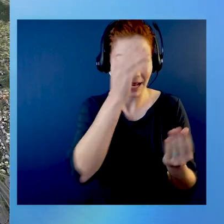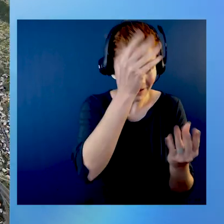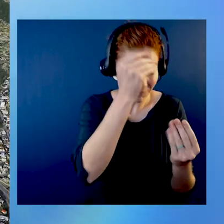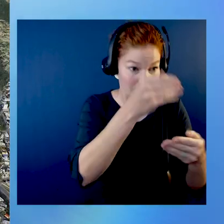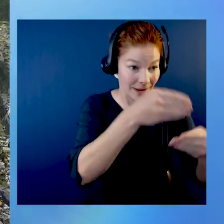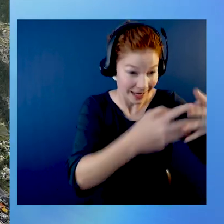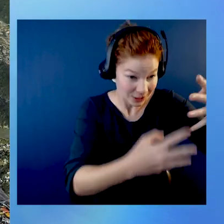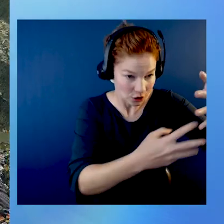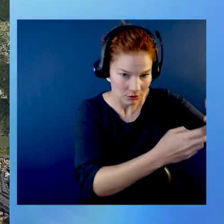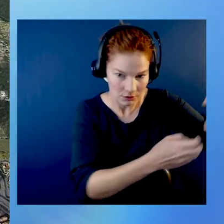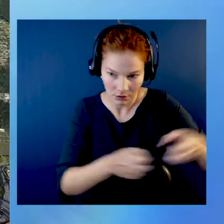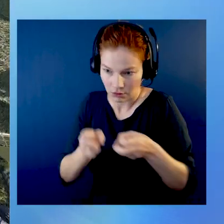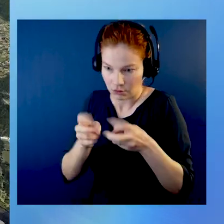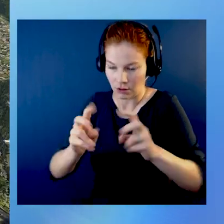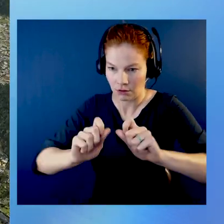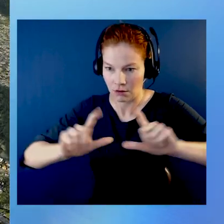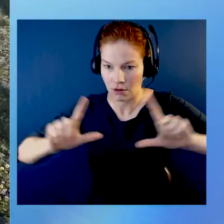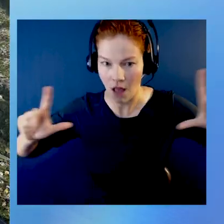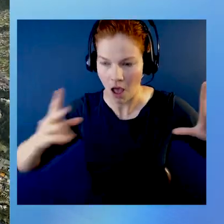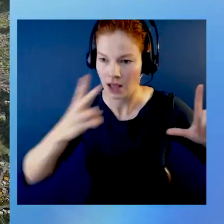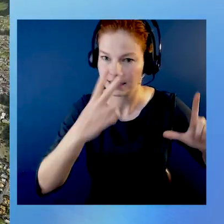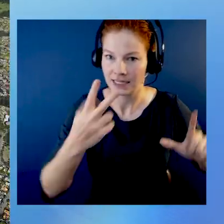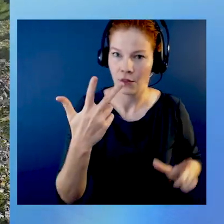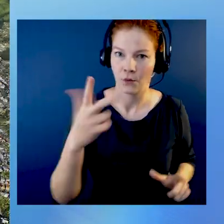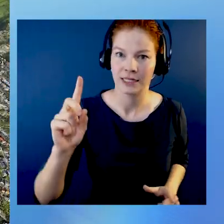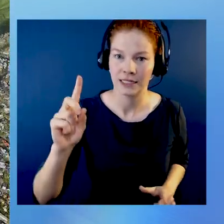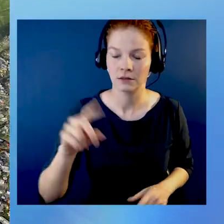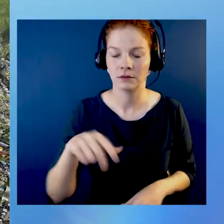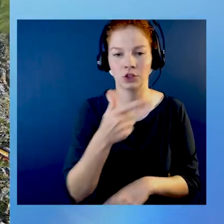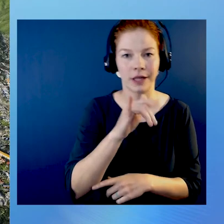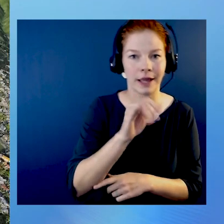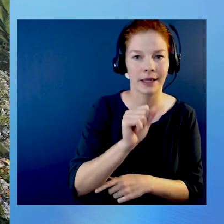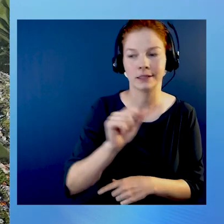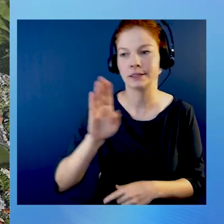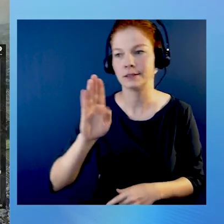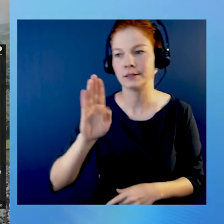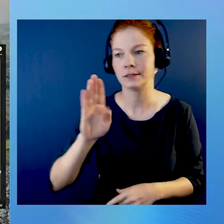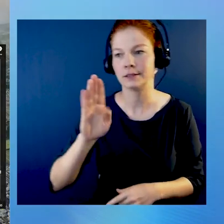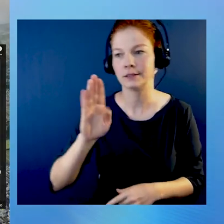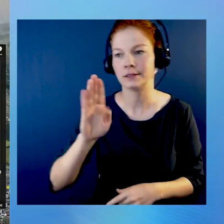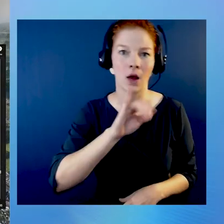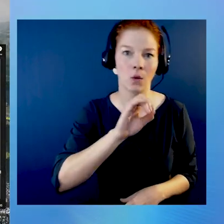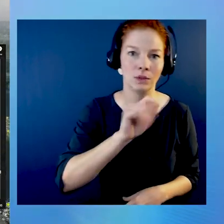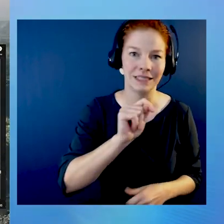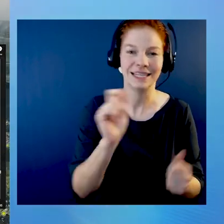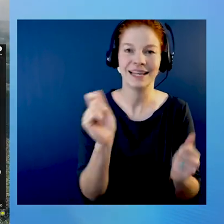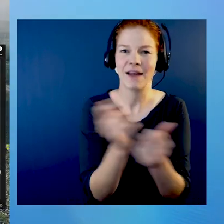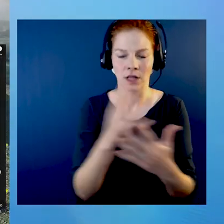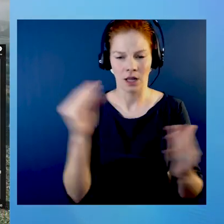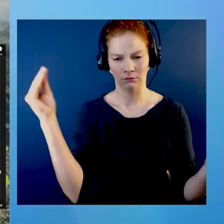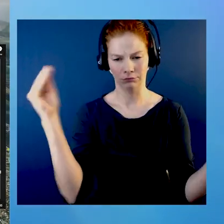but bring in all these different sources from GIS to BIM to IoT so that citizens can have